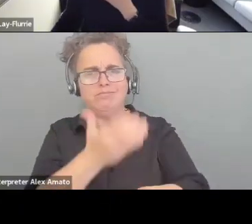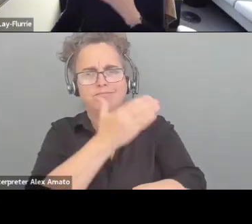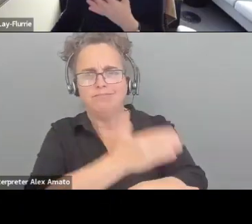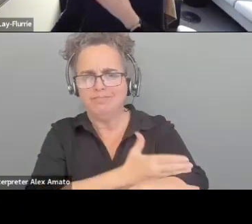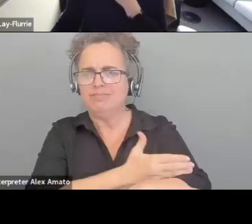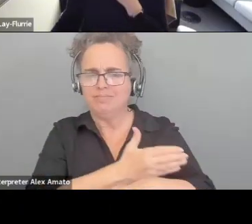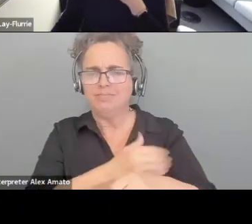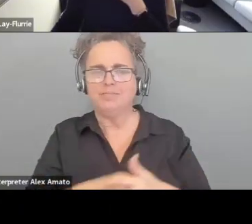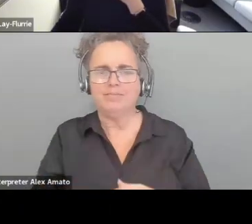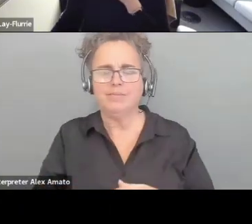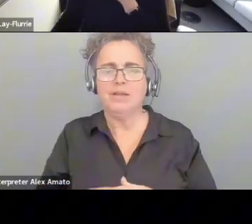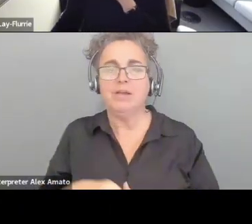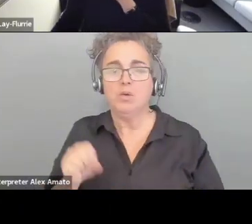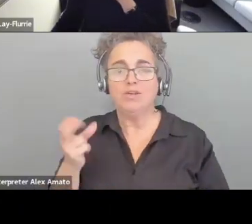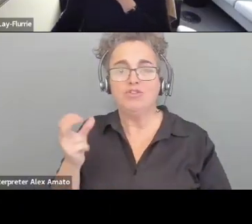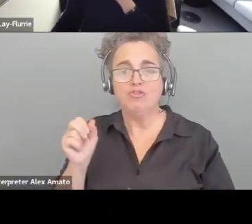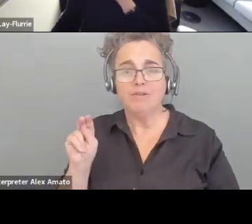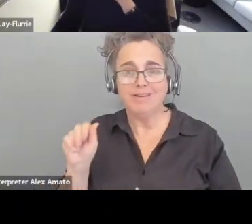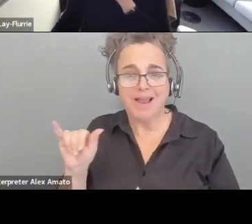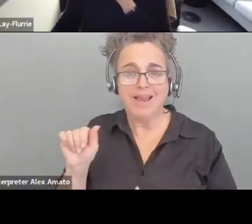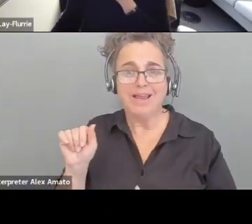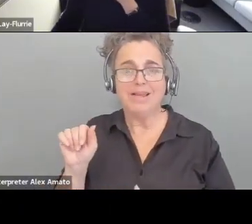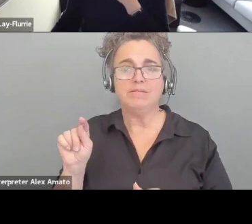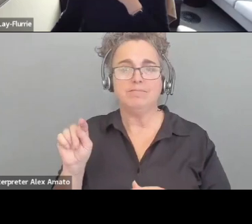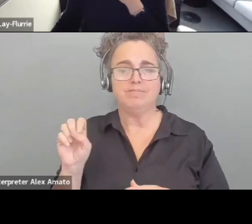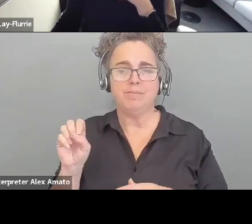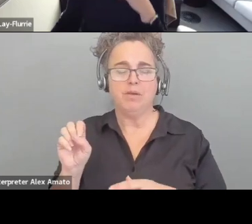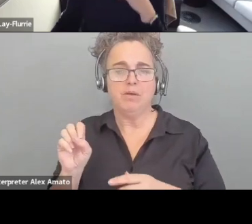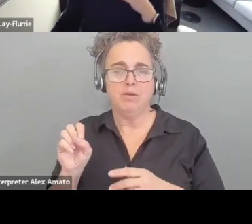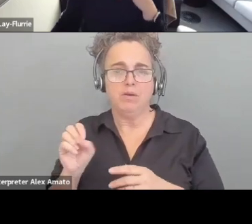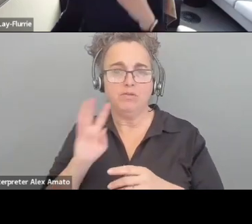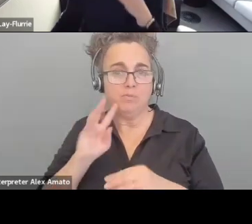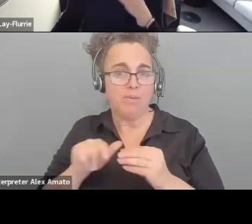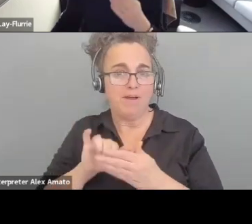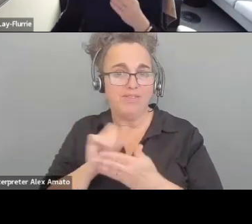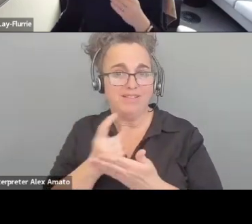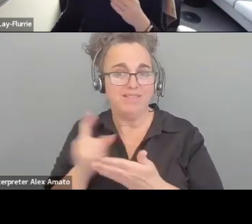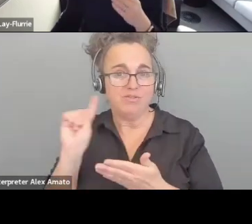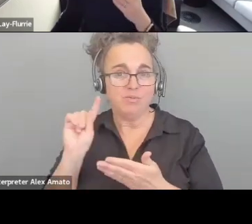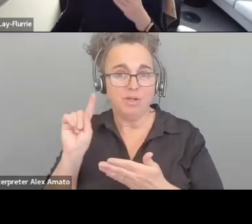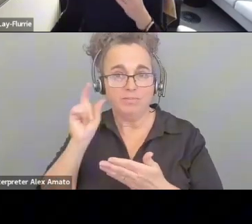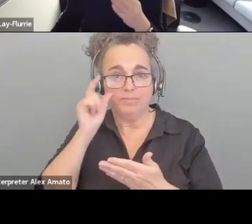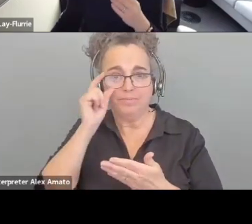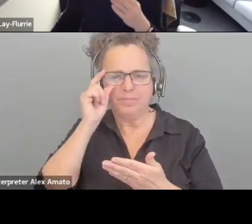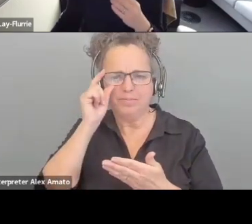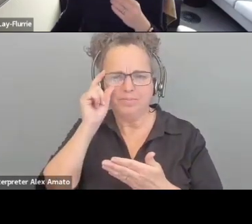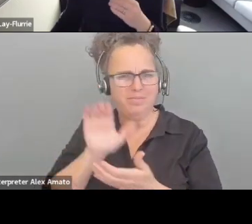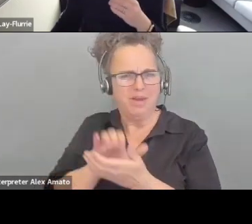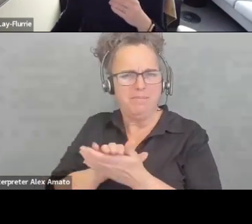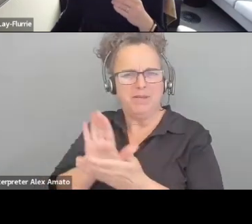When Sinéad spoke about this last week, you know, the things that she noted I think are very important.